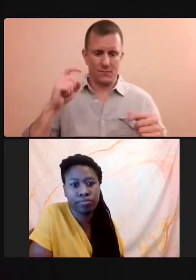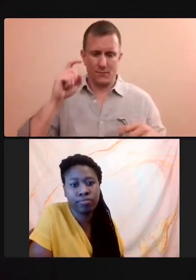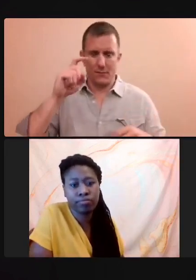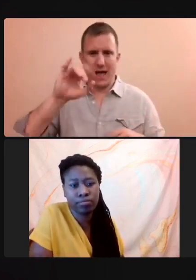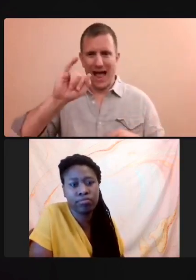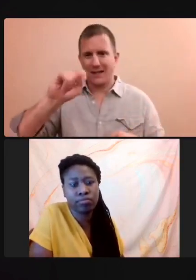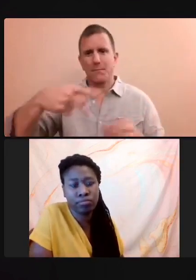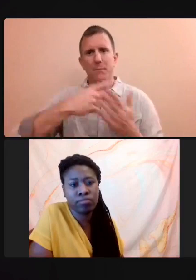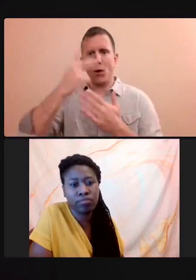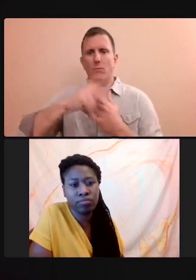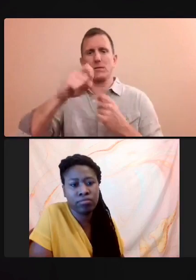but more of